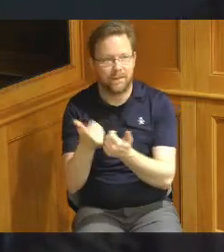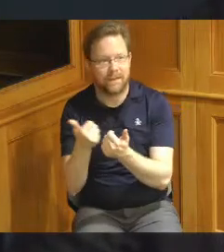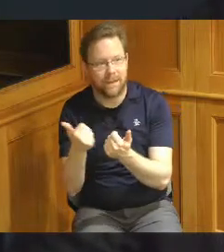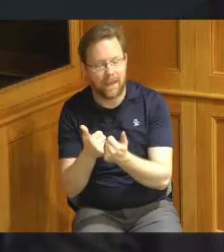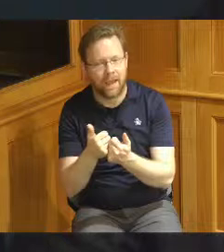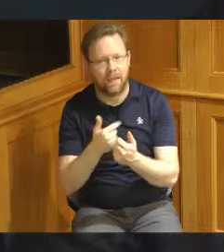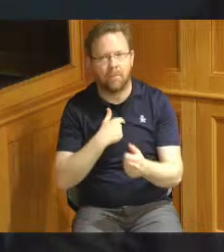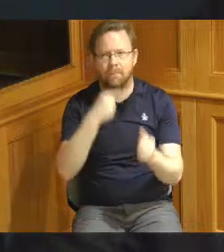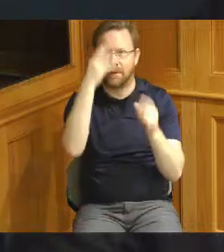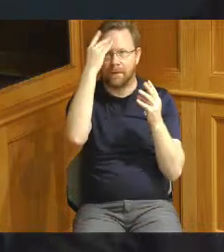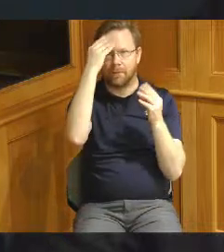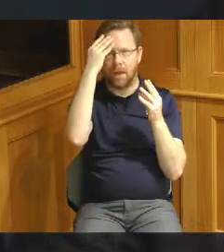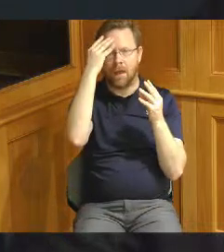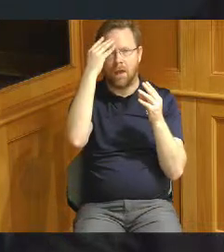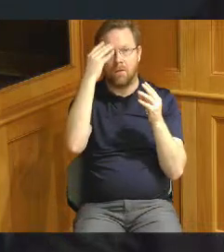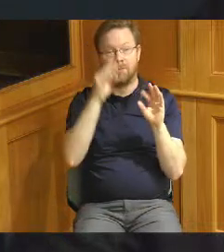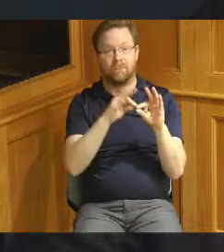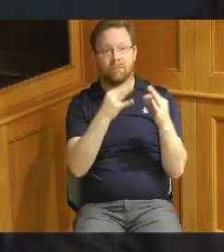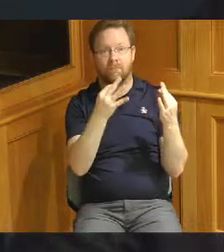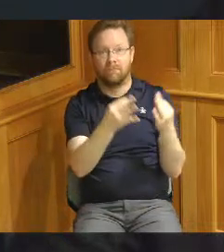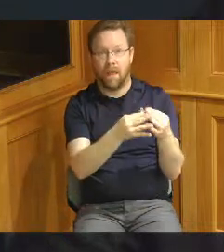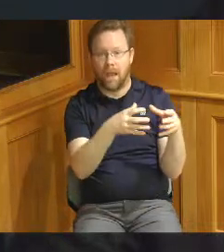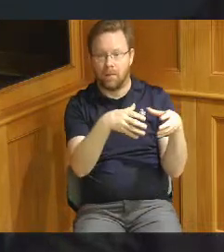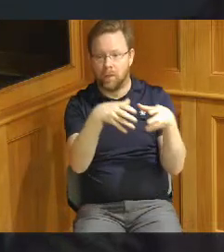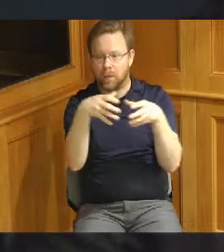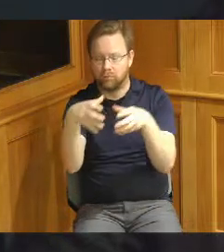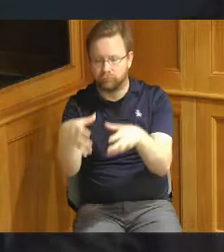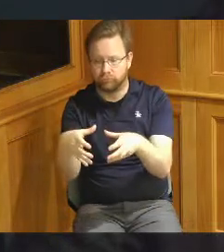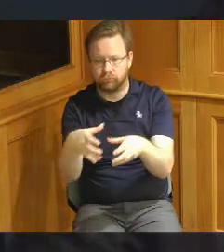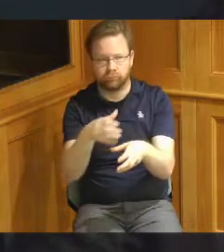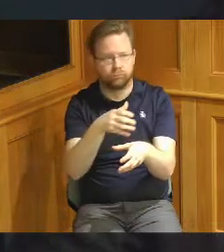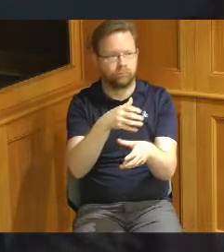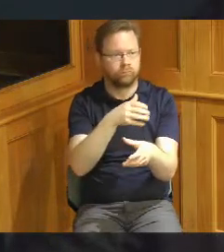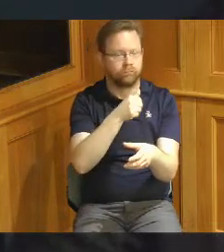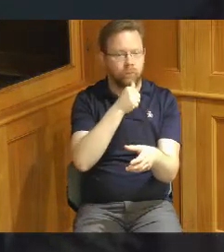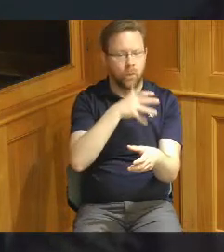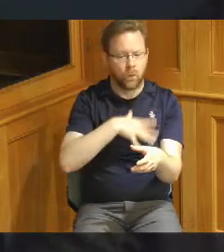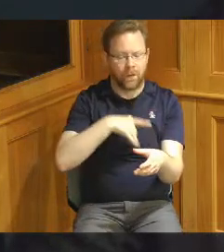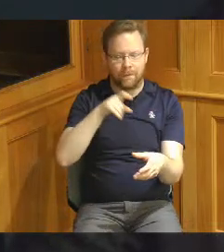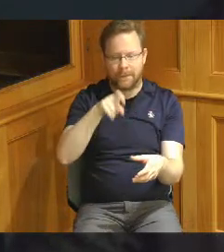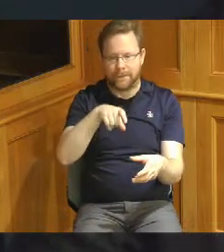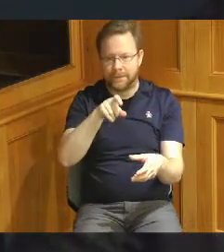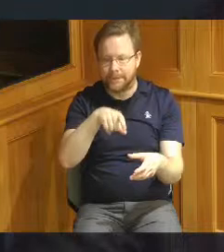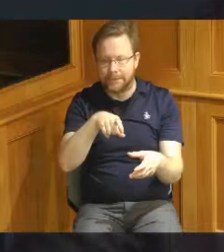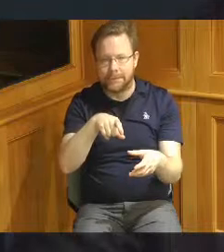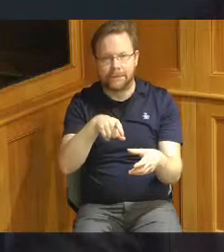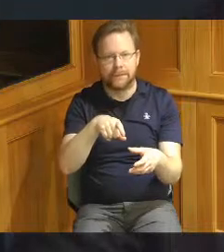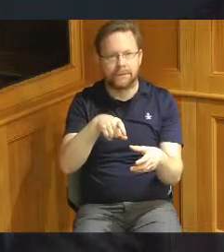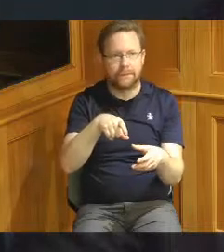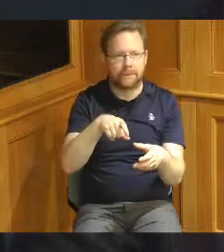holding this particular item this is a the item that we've discussed in the past there was a a